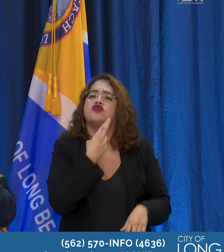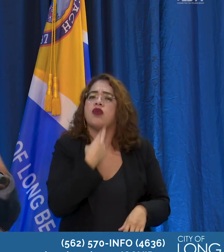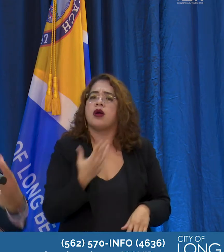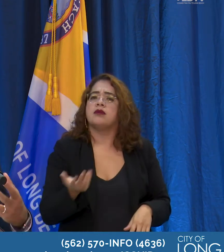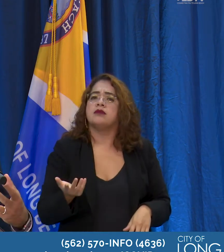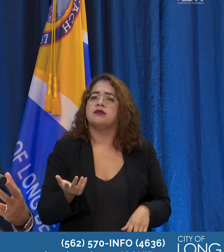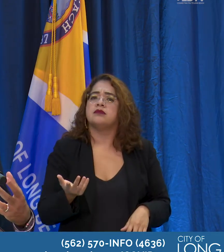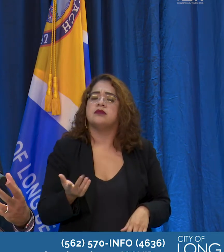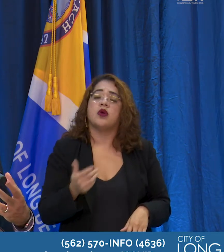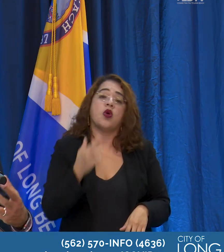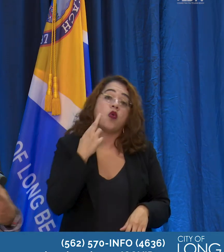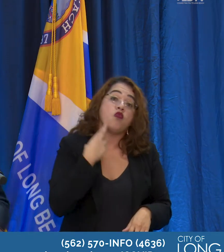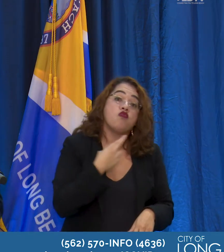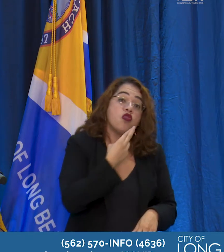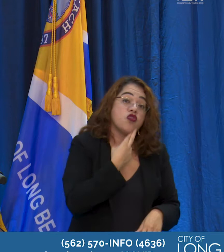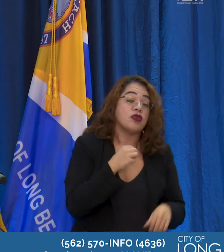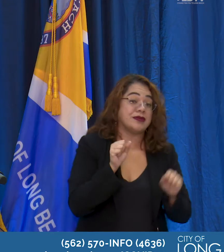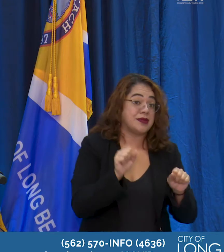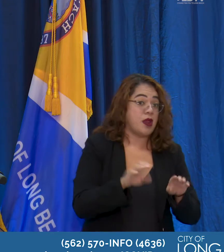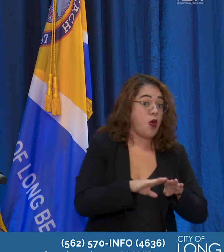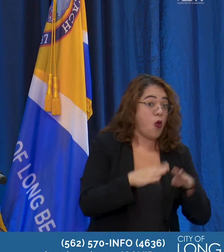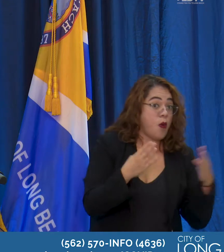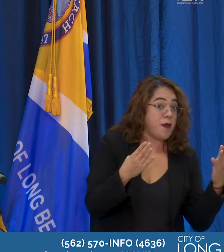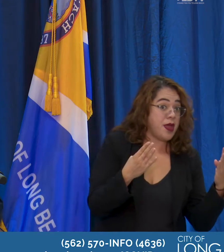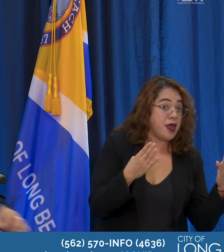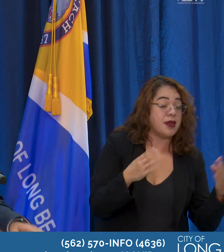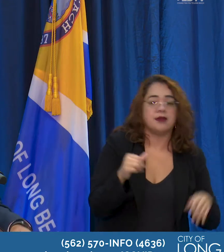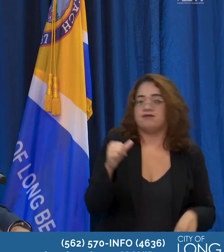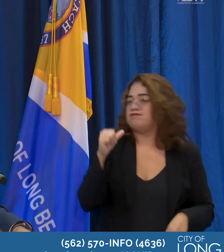Restaurants can open, bars cannot under the state guidelines.